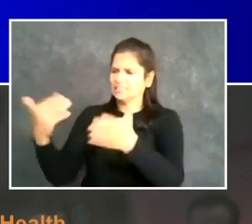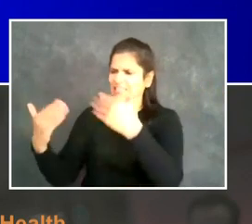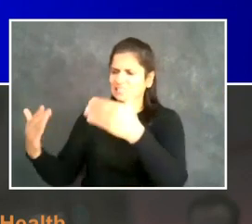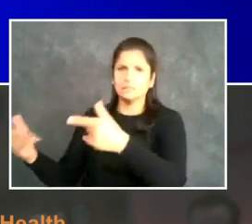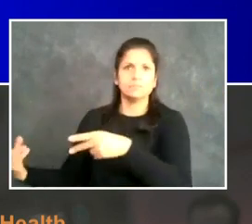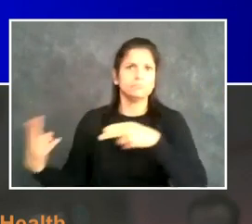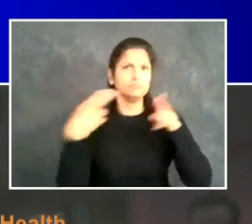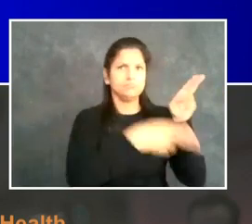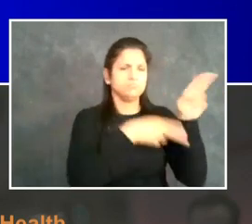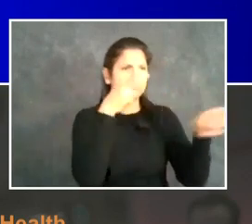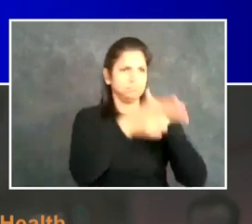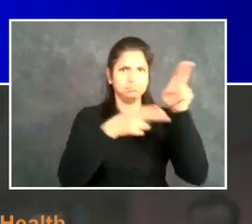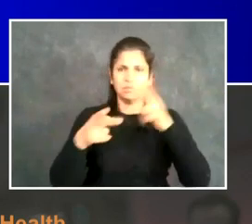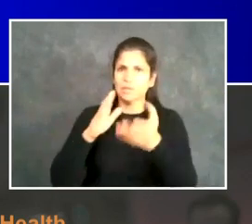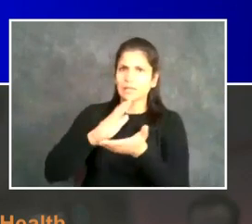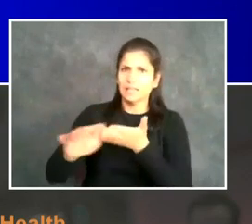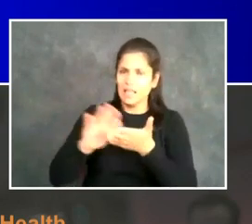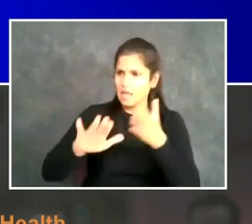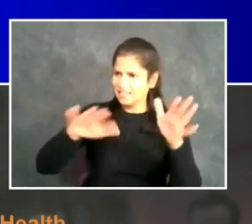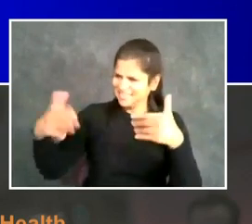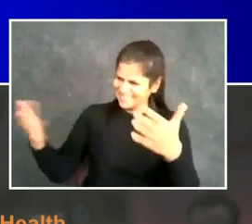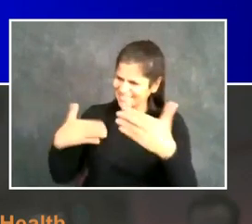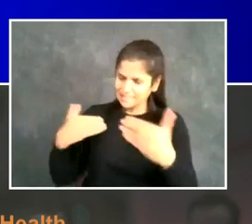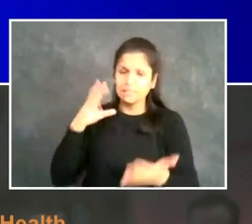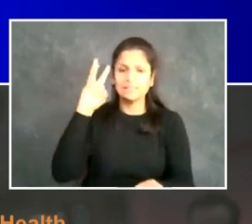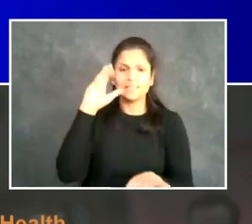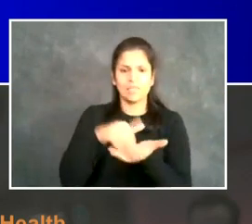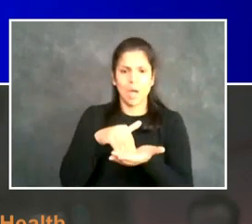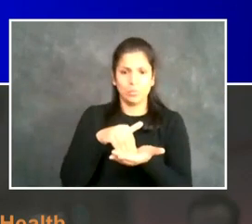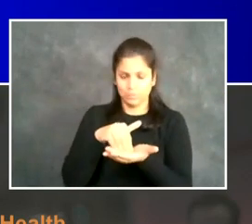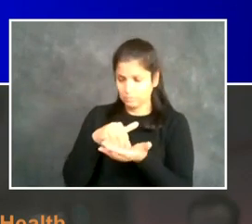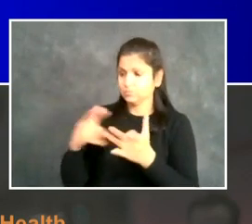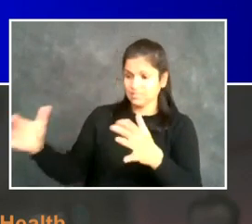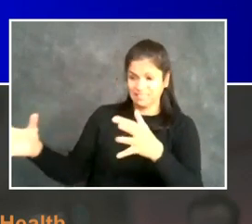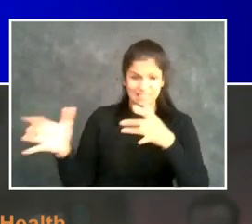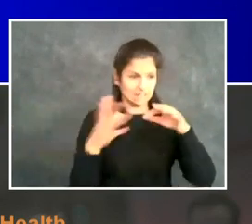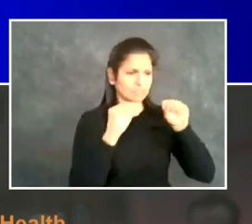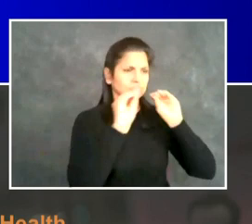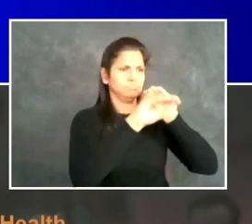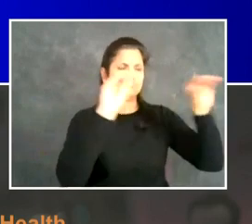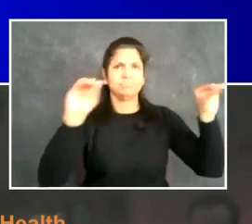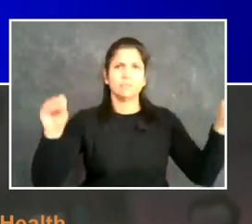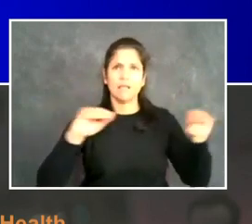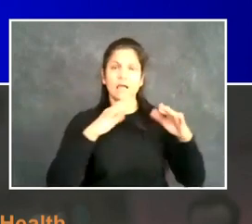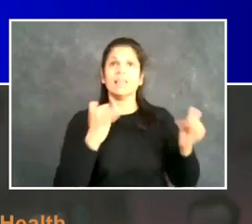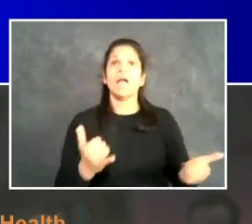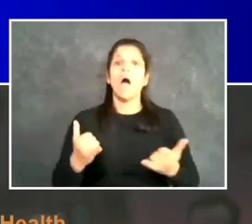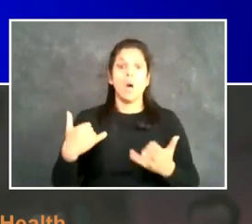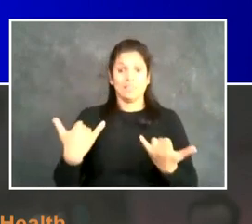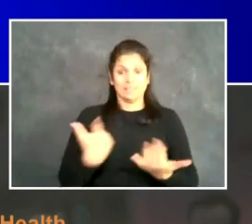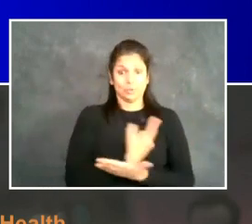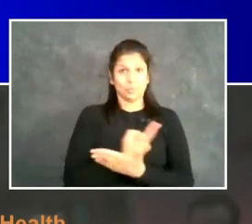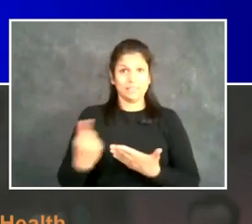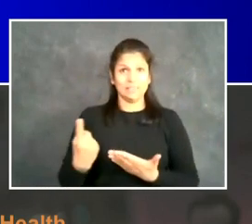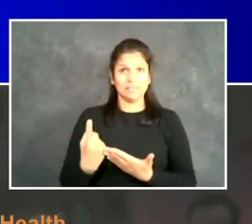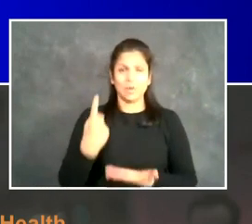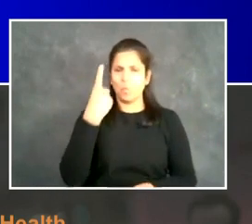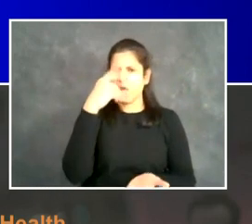THIS WEEK, WE WILL MOVE AN ADDITIONAL 1,000 HOMELESS INDIVIDUALS FROM SHELTERS TO